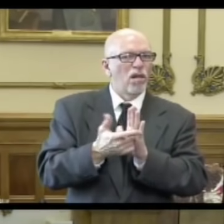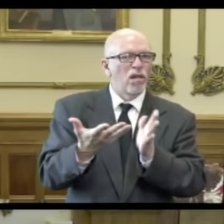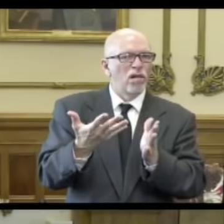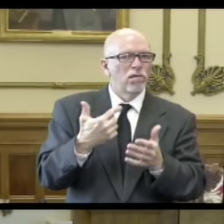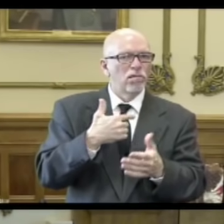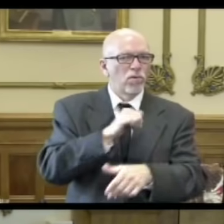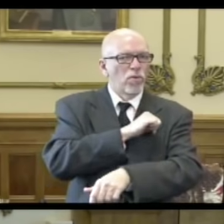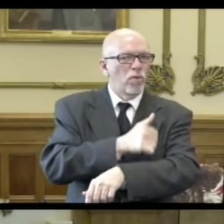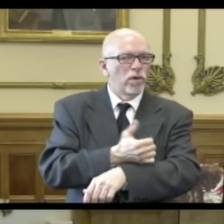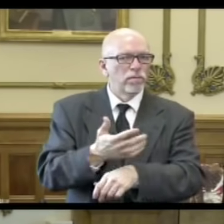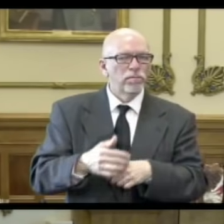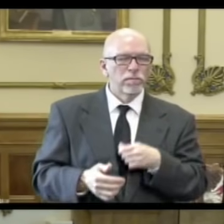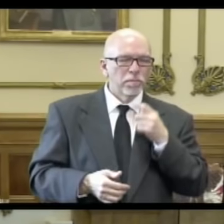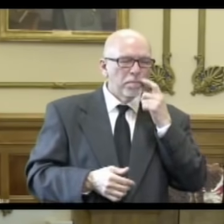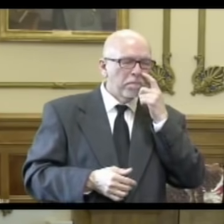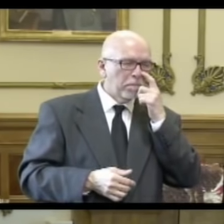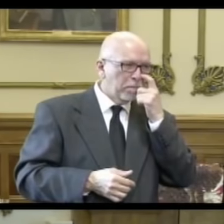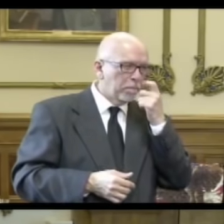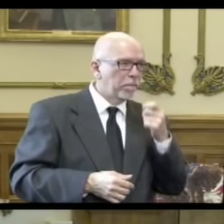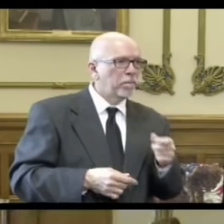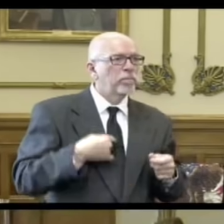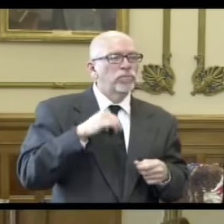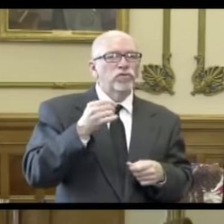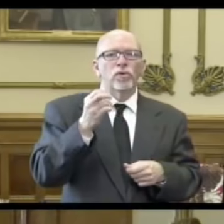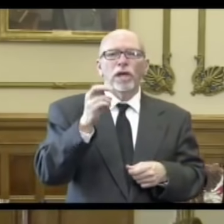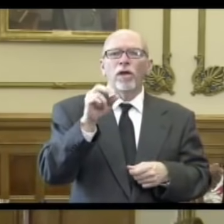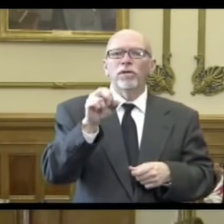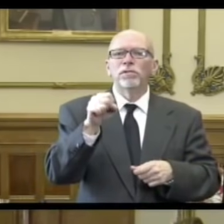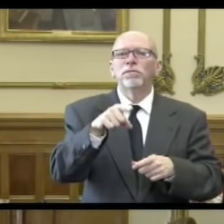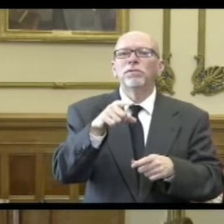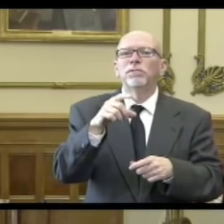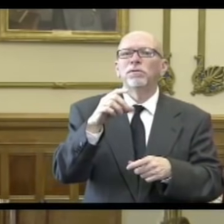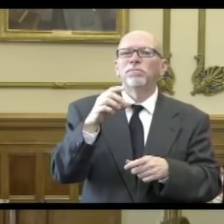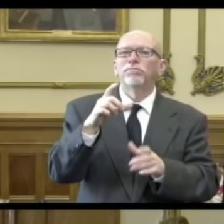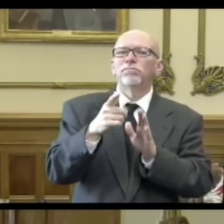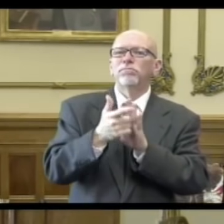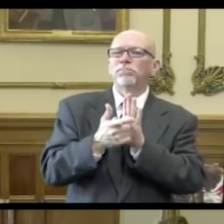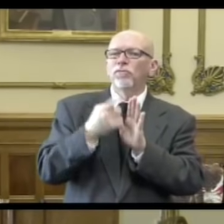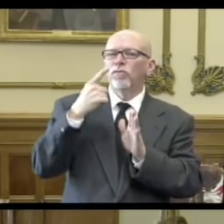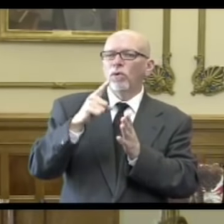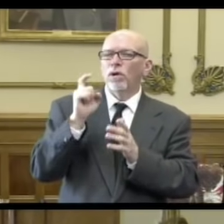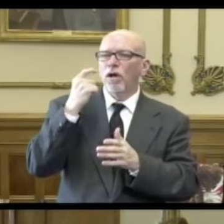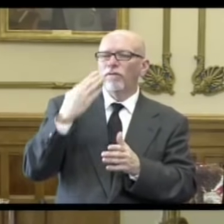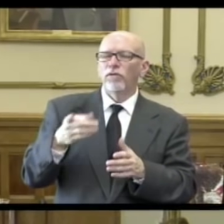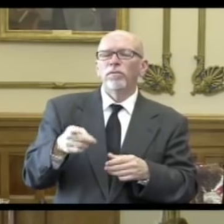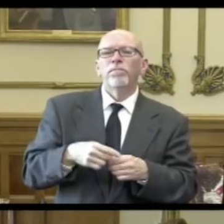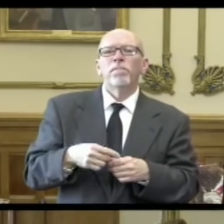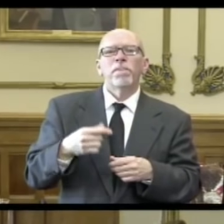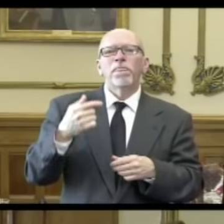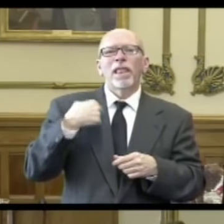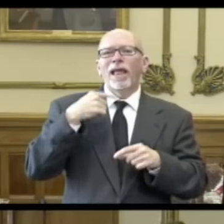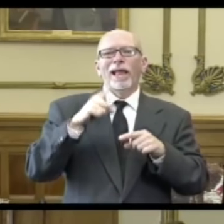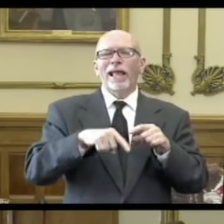SUIT BUT IN TERMS OF INDIANA WERE SQUARELY WITHIN THE. AUTHORITY TO DO SO.